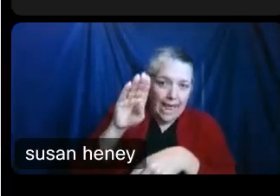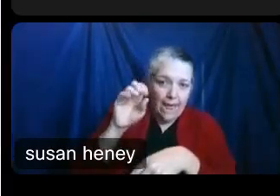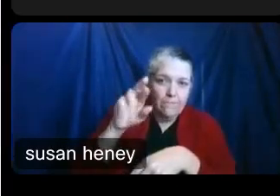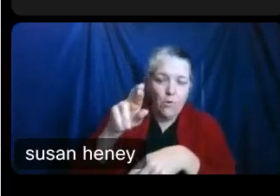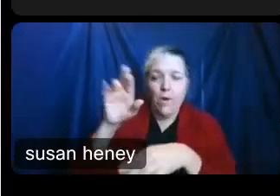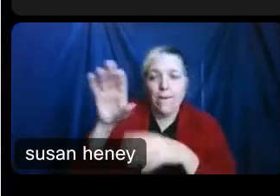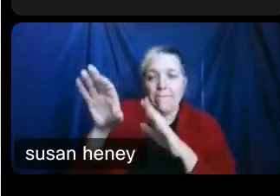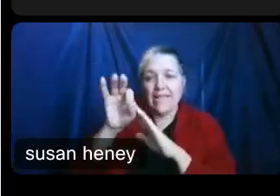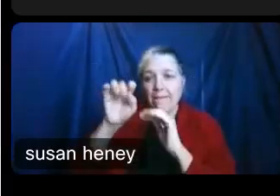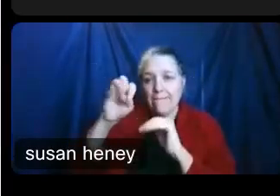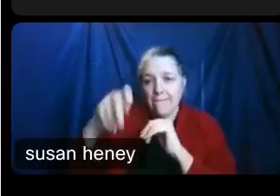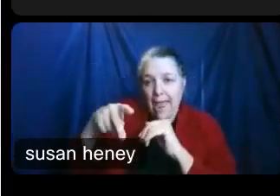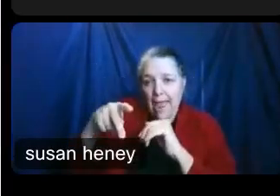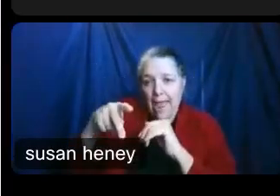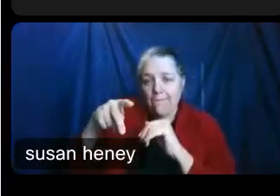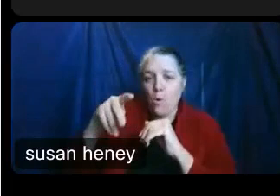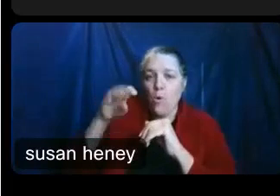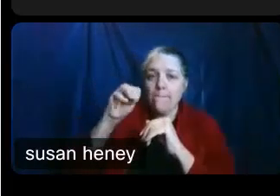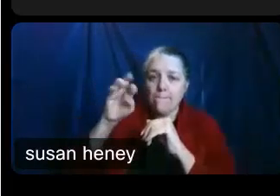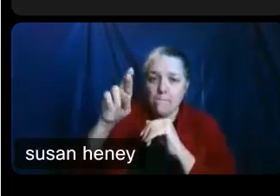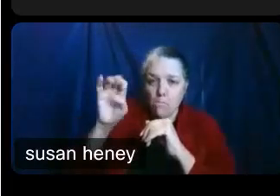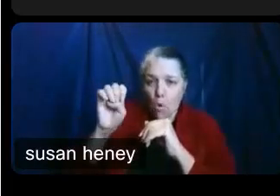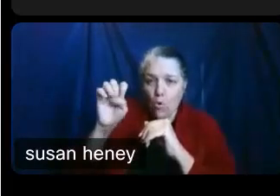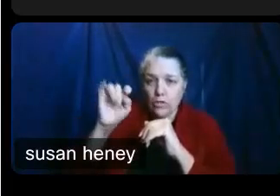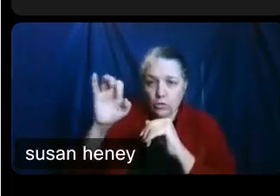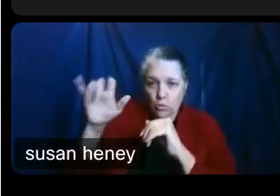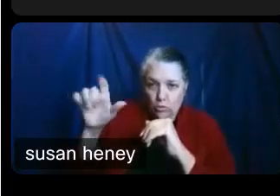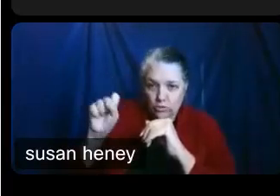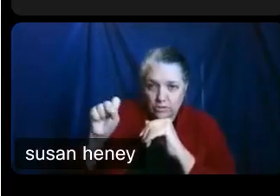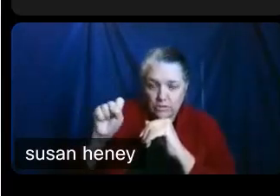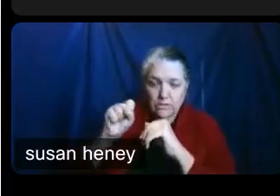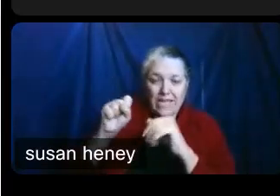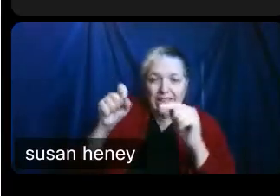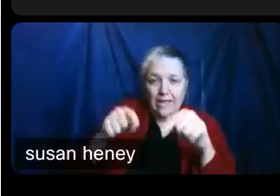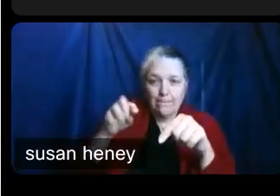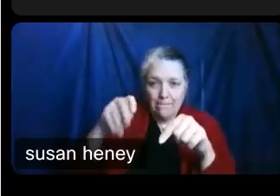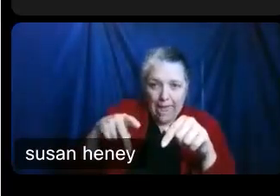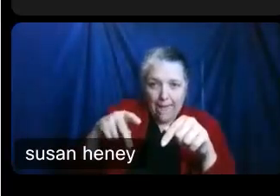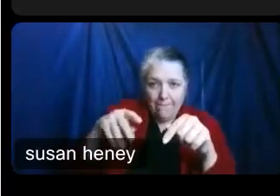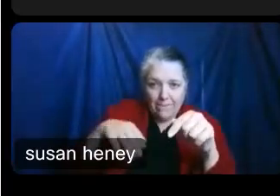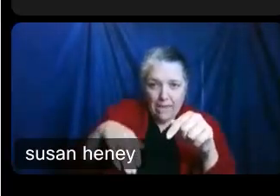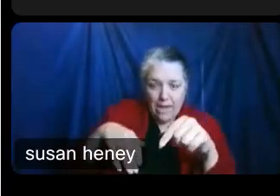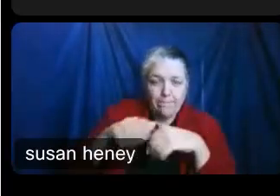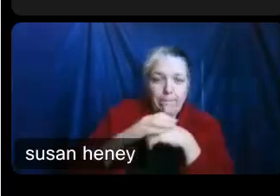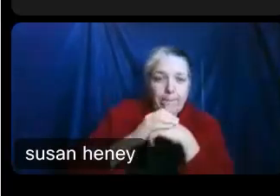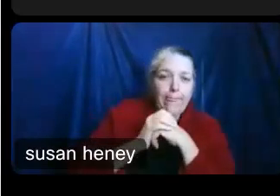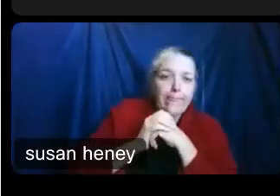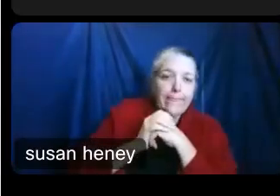or more tools and then selecting the map button all the way at the bottom there. But here,